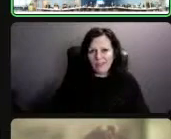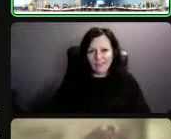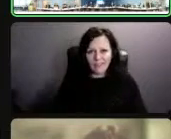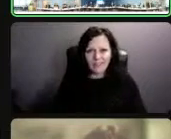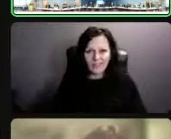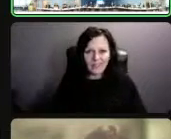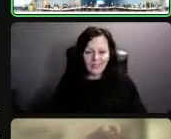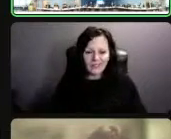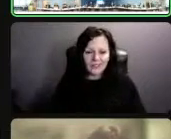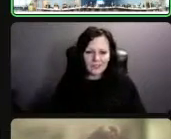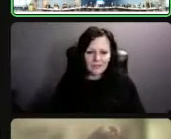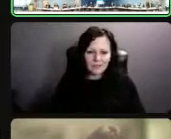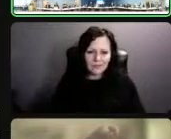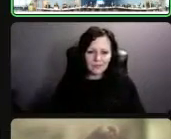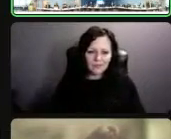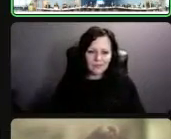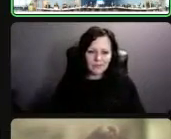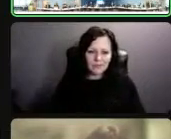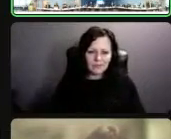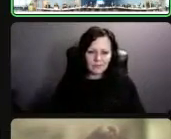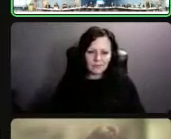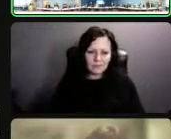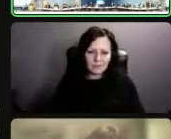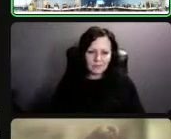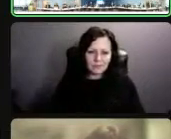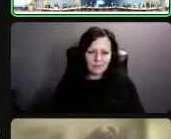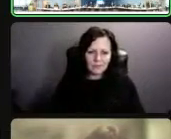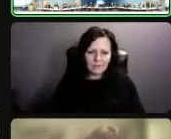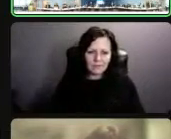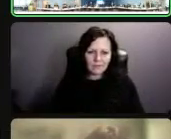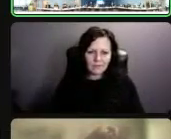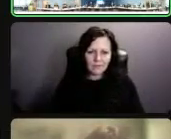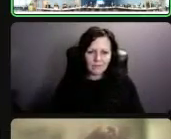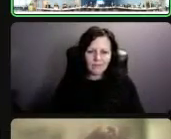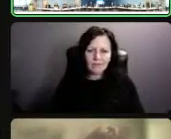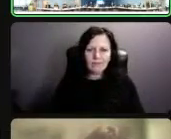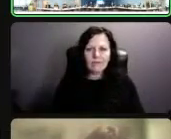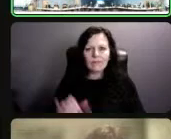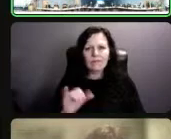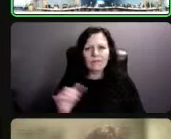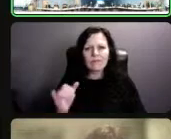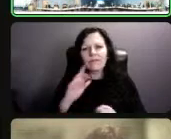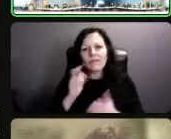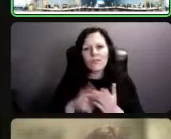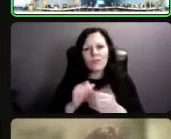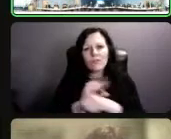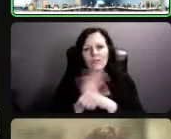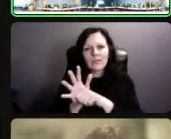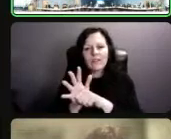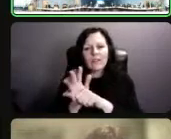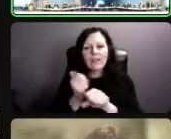THINK OF SOME COMMONALITIES?